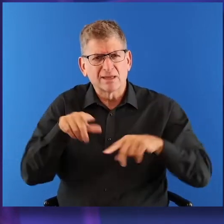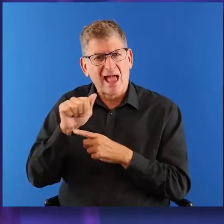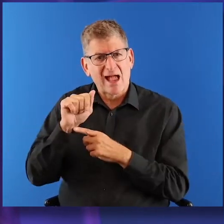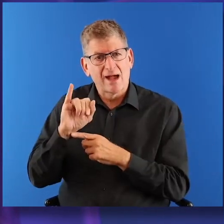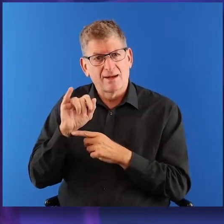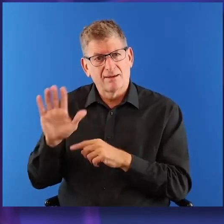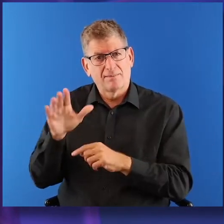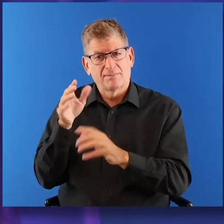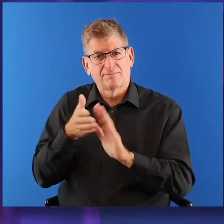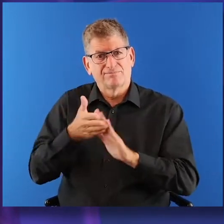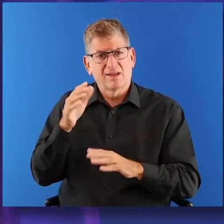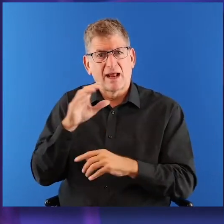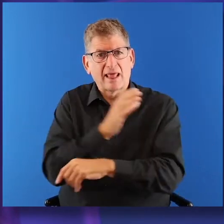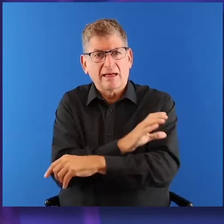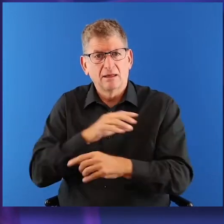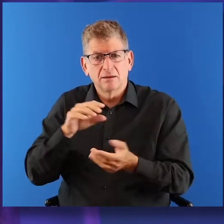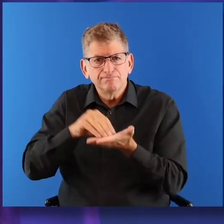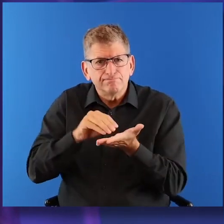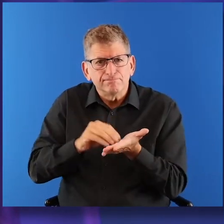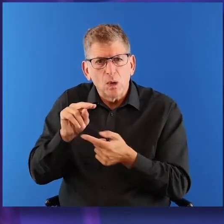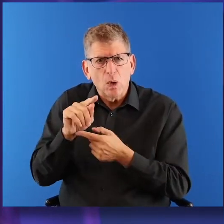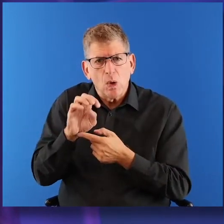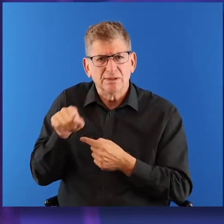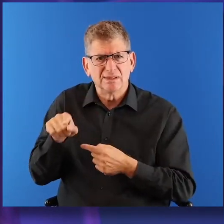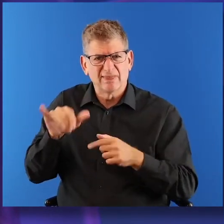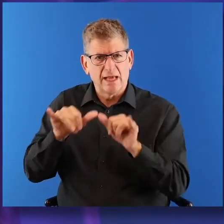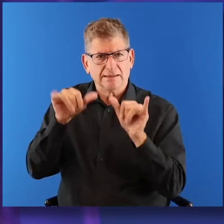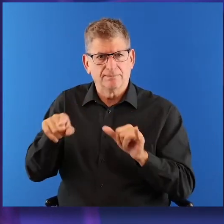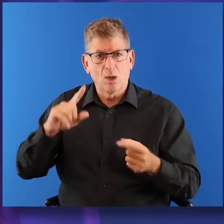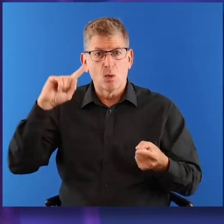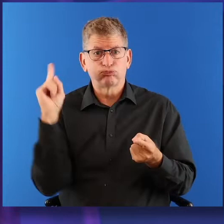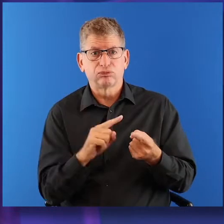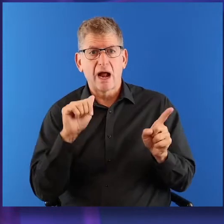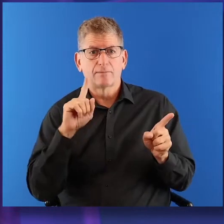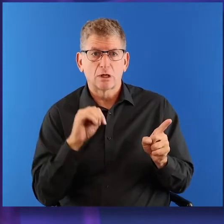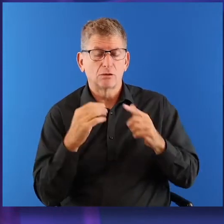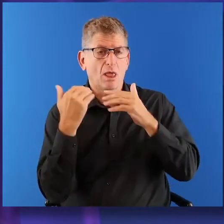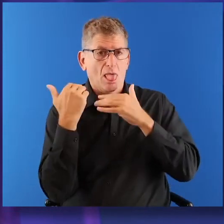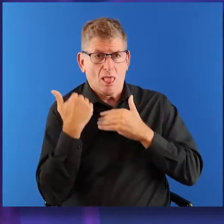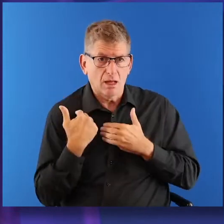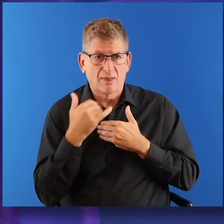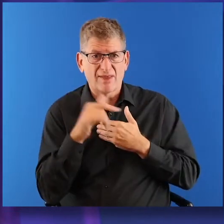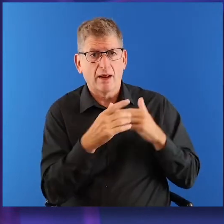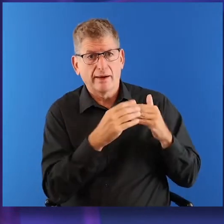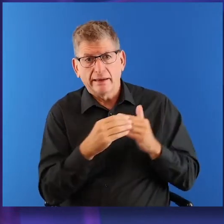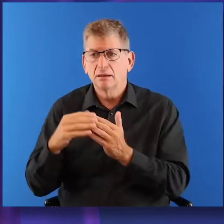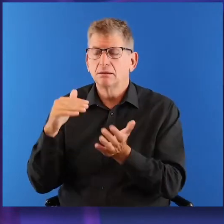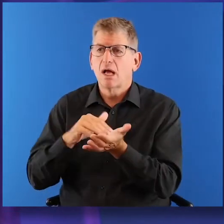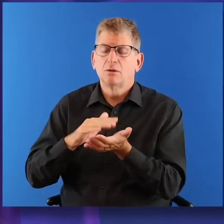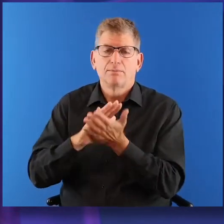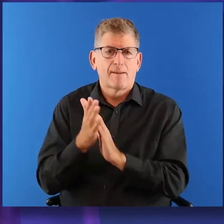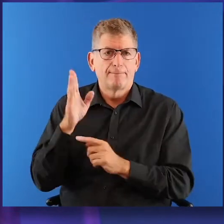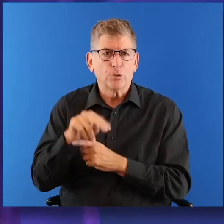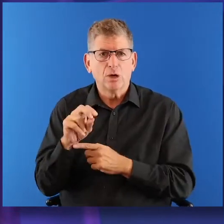medical research in areas spanning genomics, drug discovery, and the social determinants of health.